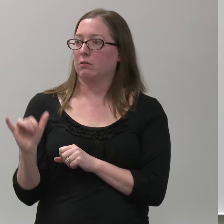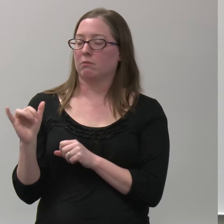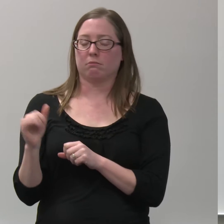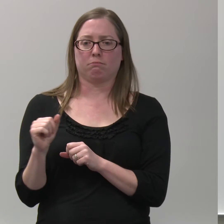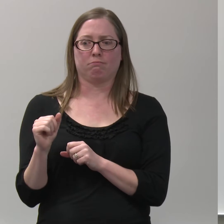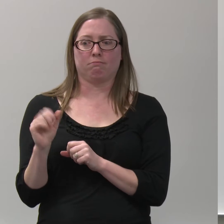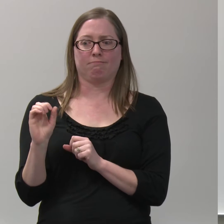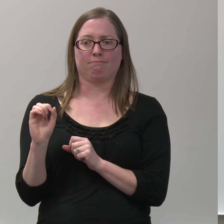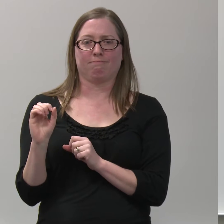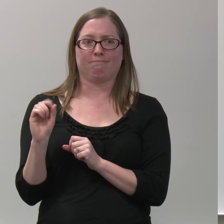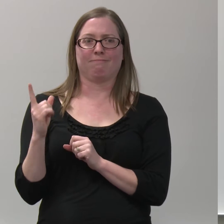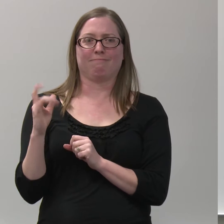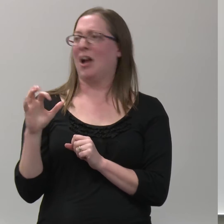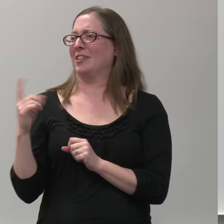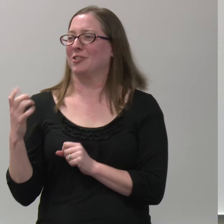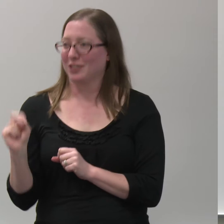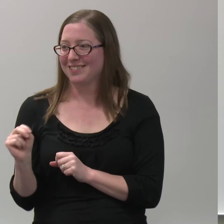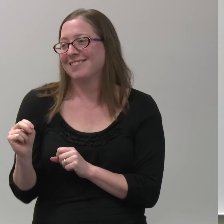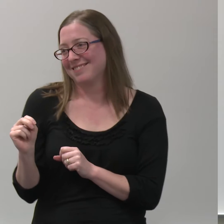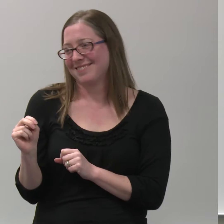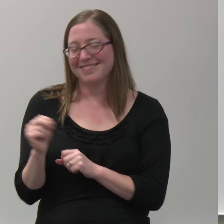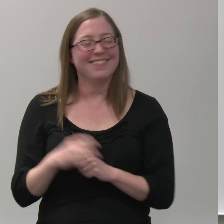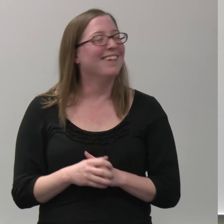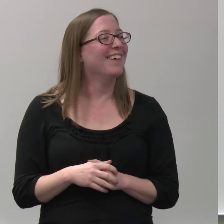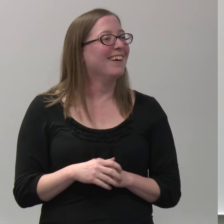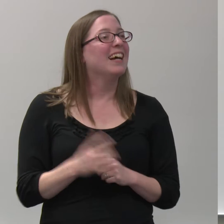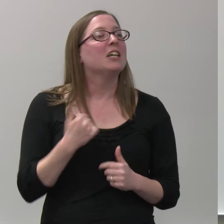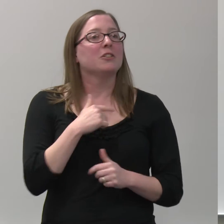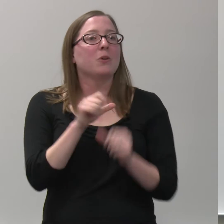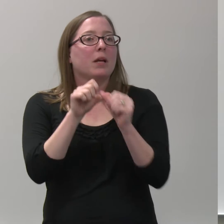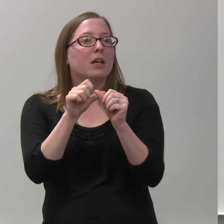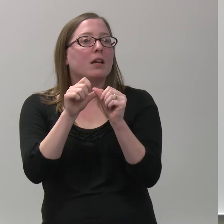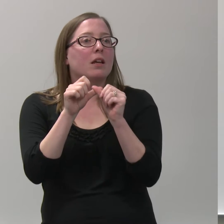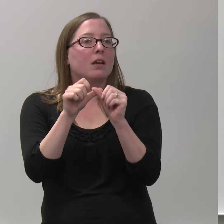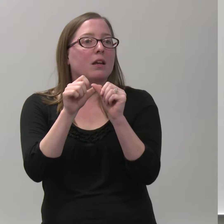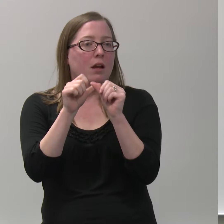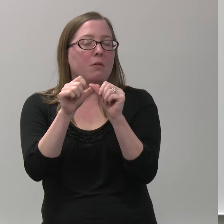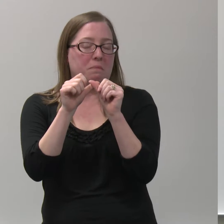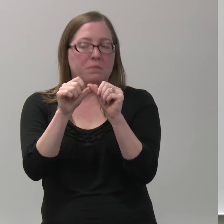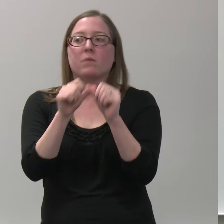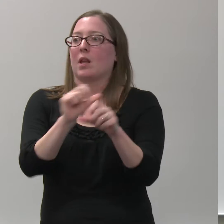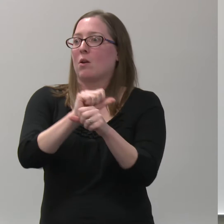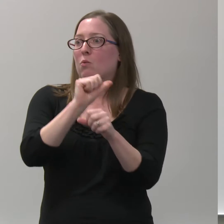at a distance from the vasculature. So we continued work doing this